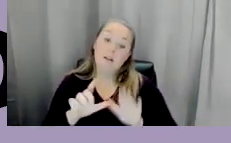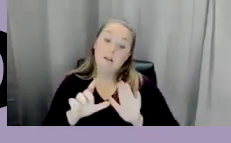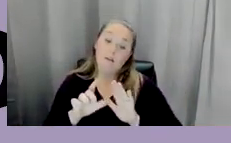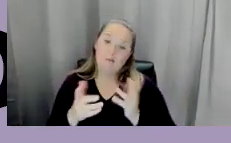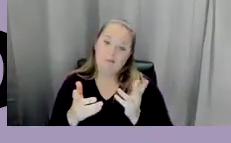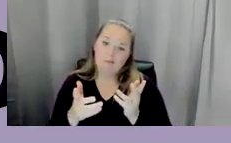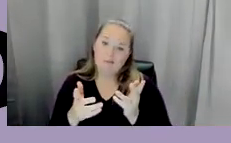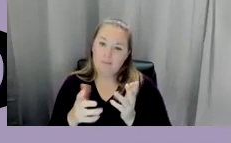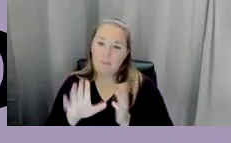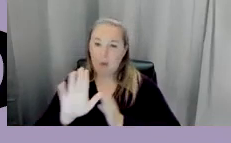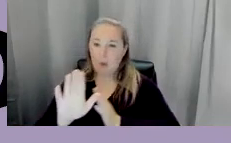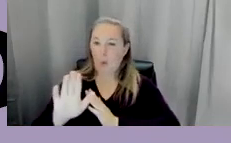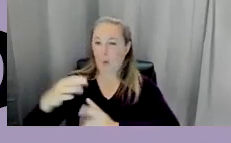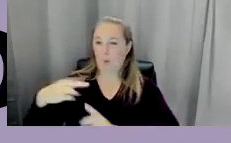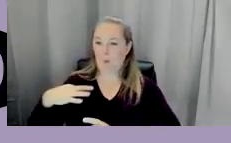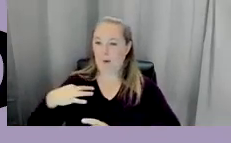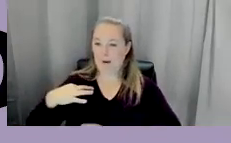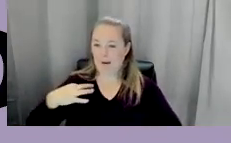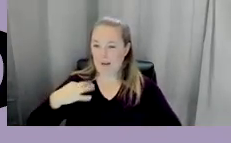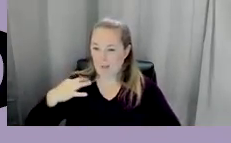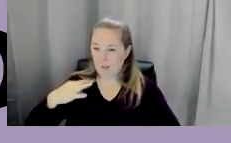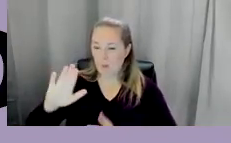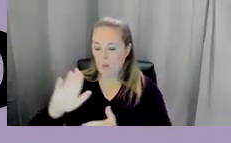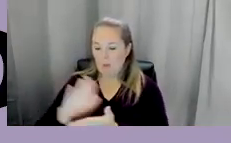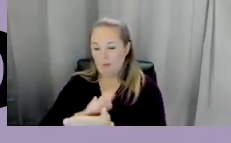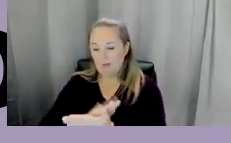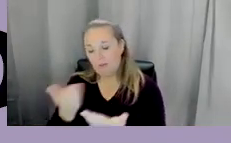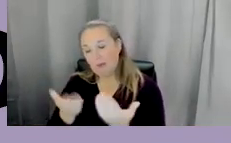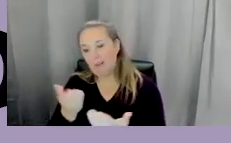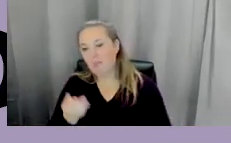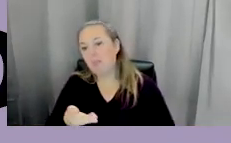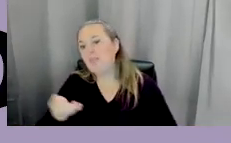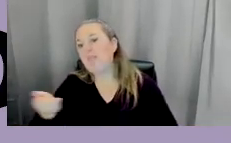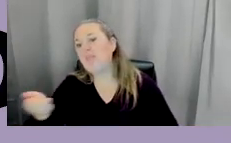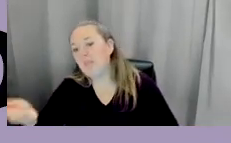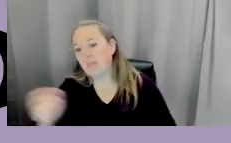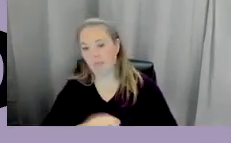VETERANS IN KING COUNTY OR ALL SENIORS IN KING COUNTY. MAYBE , WITHOUT FURTHER INFORMATION SPELLED OUT IN THE APPLICATION